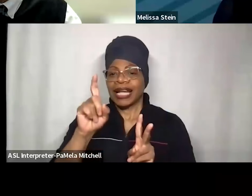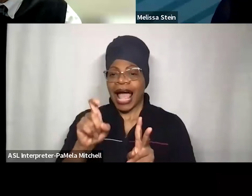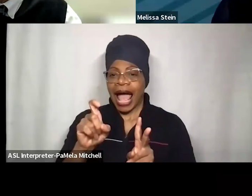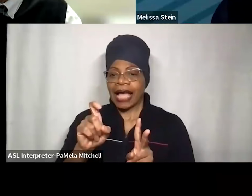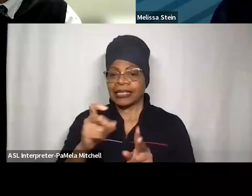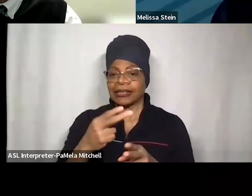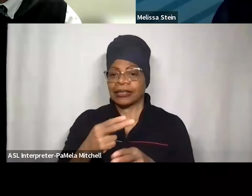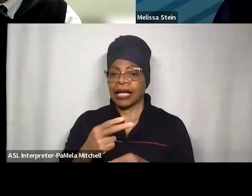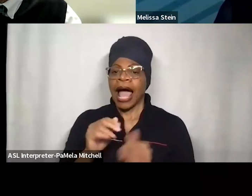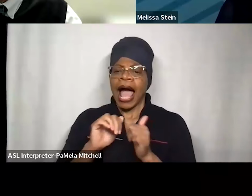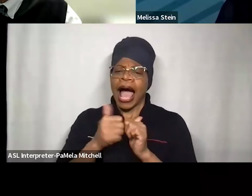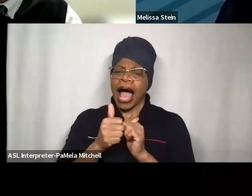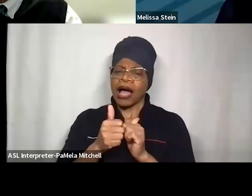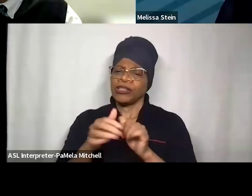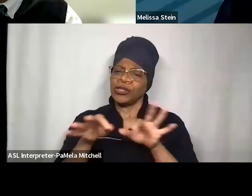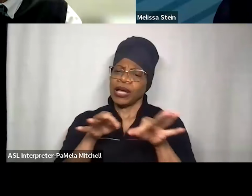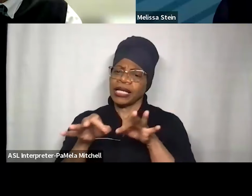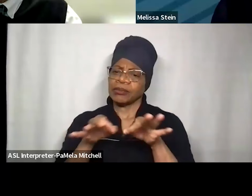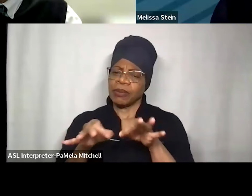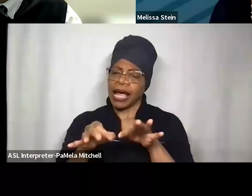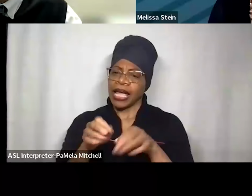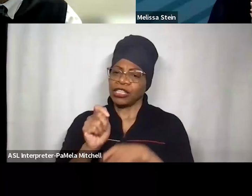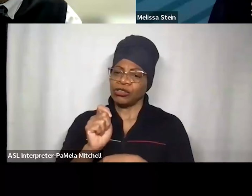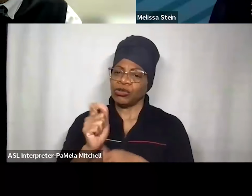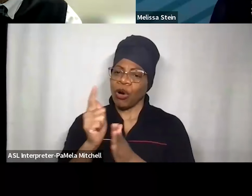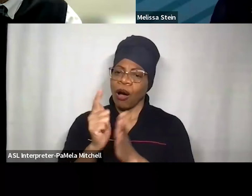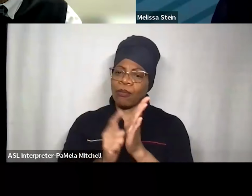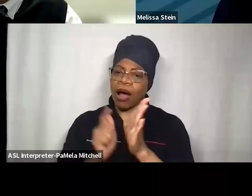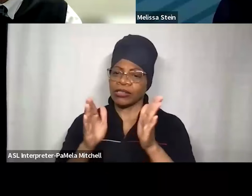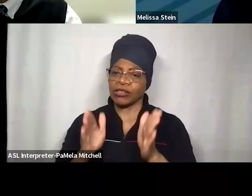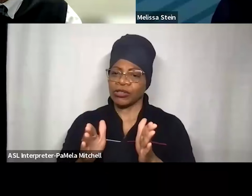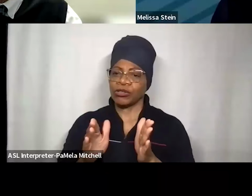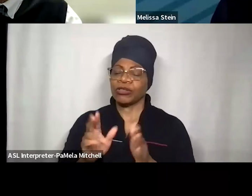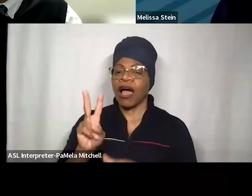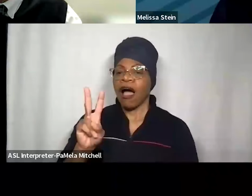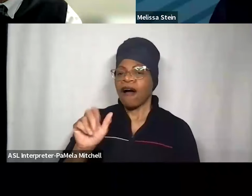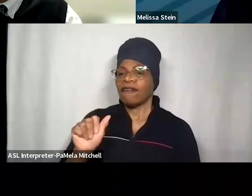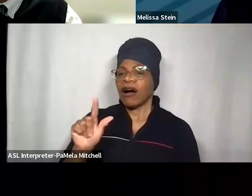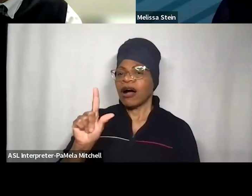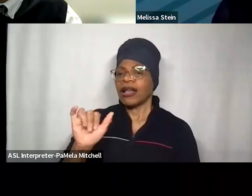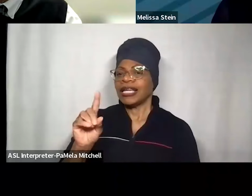"How do you explain to a prosecutor the validity and reliability of the RANT